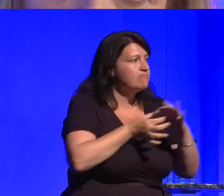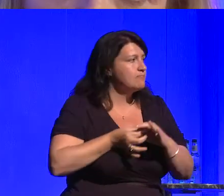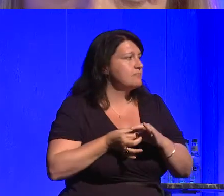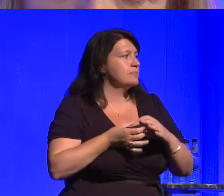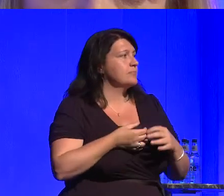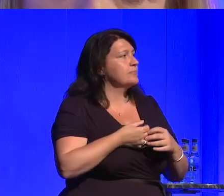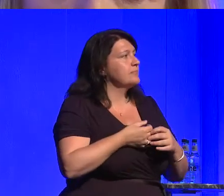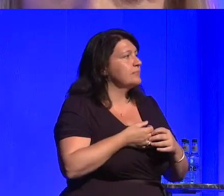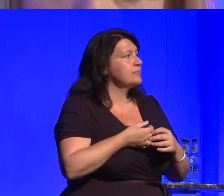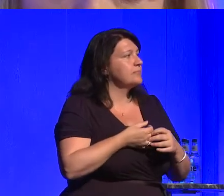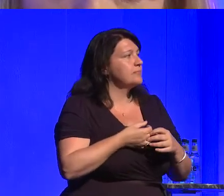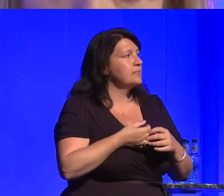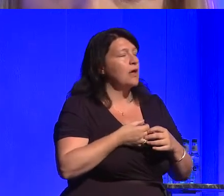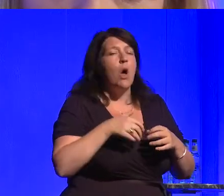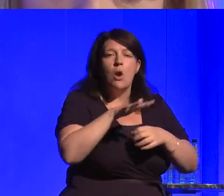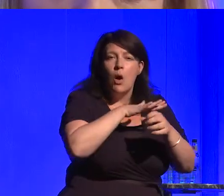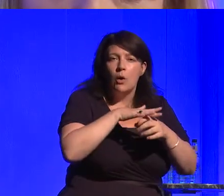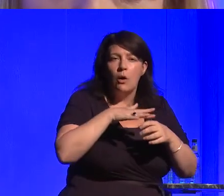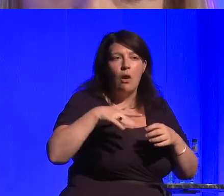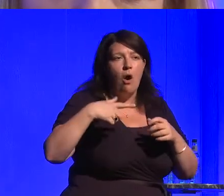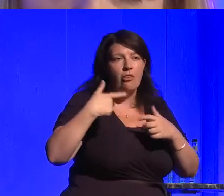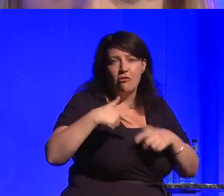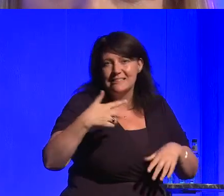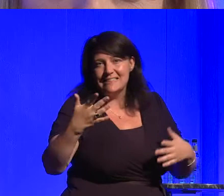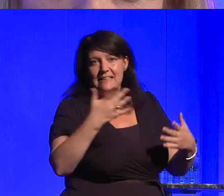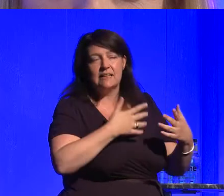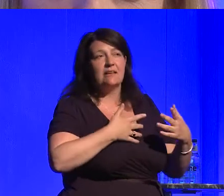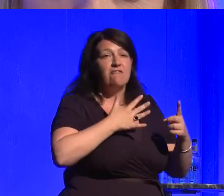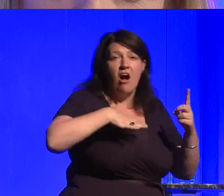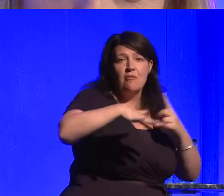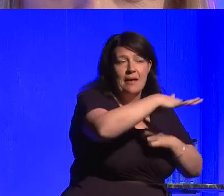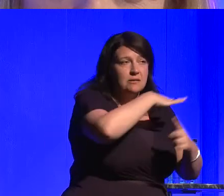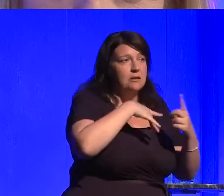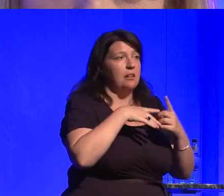other aspects of local authority -- environmental groups, various community groups within the